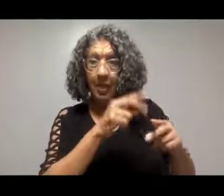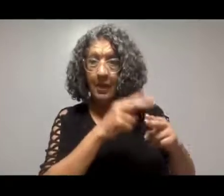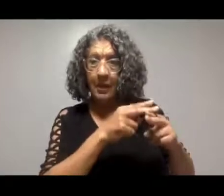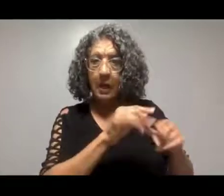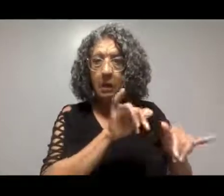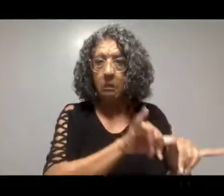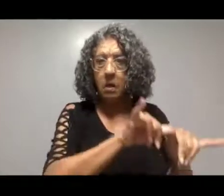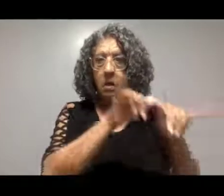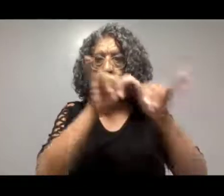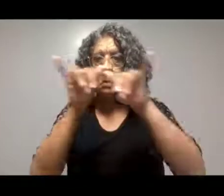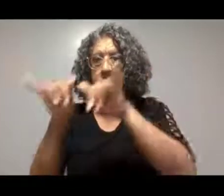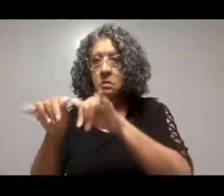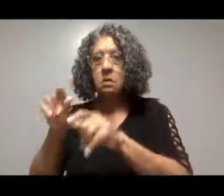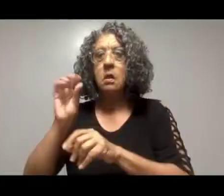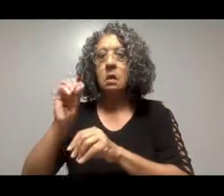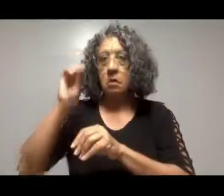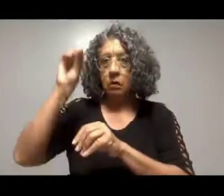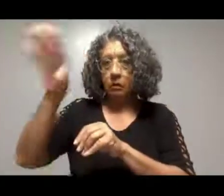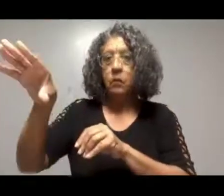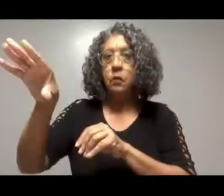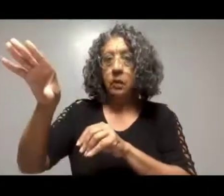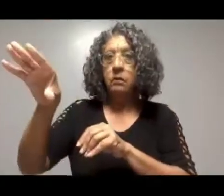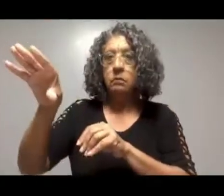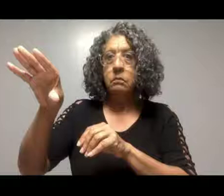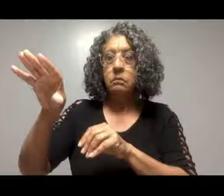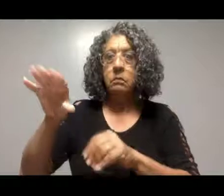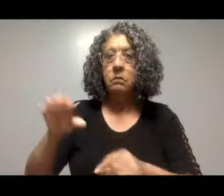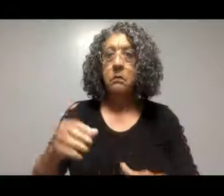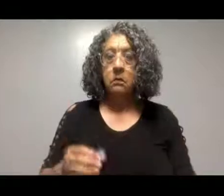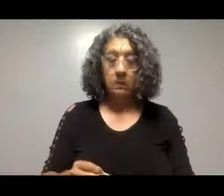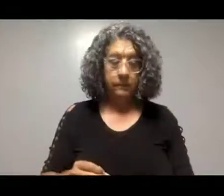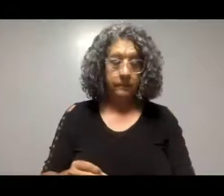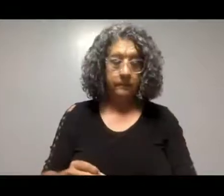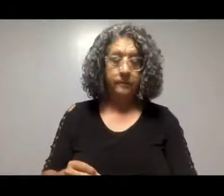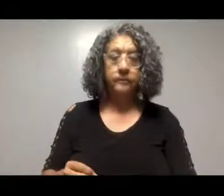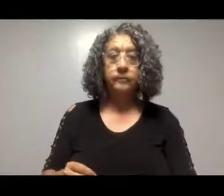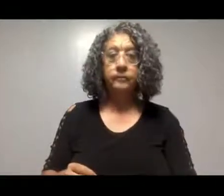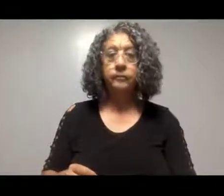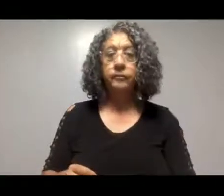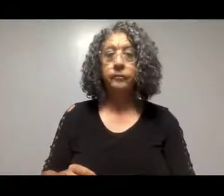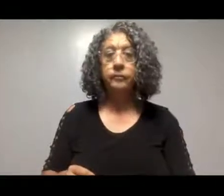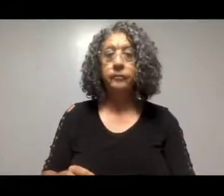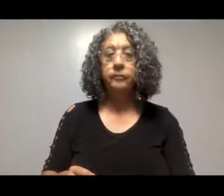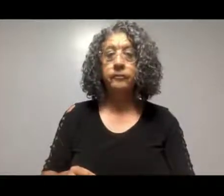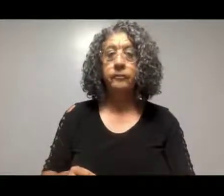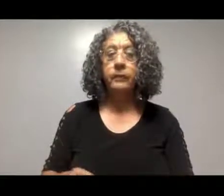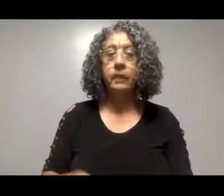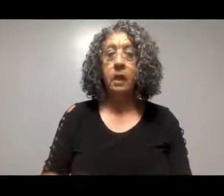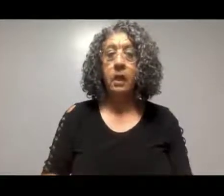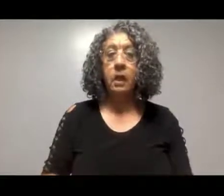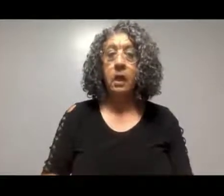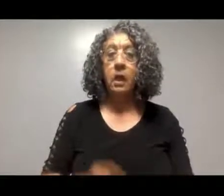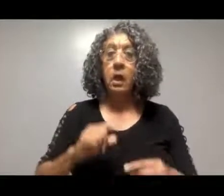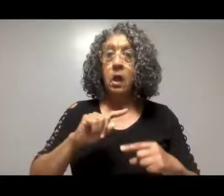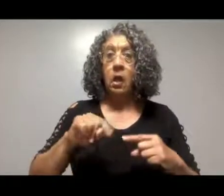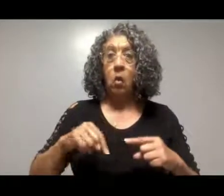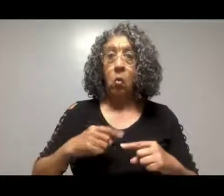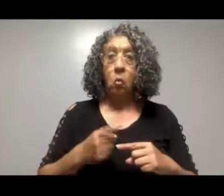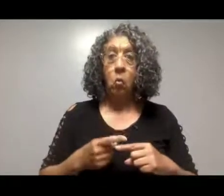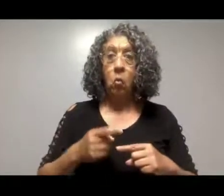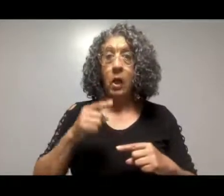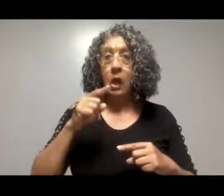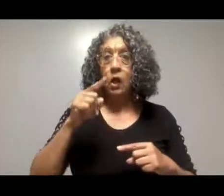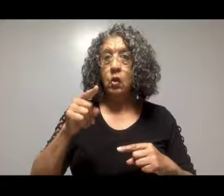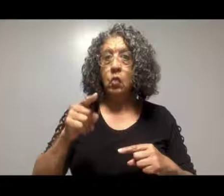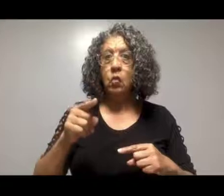card. It should match your social security card and the name on your application should match.